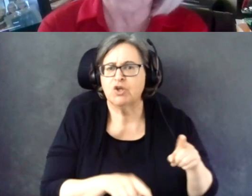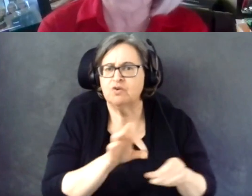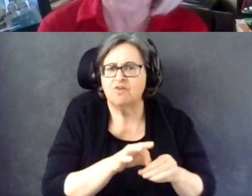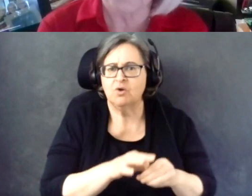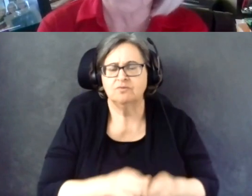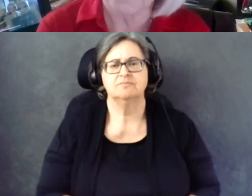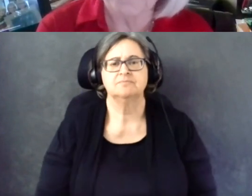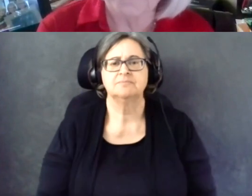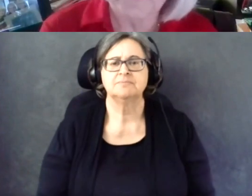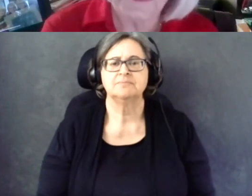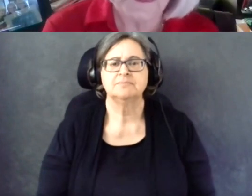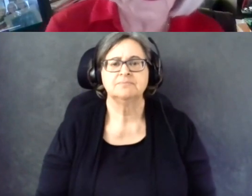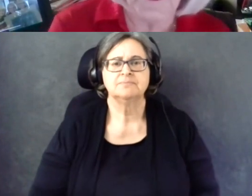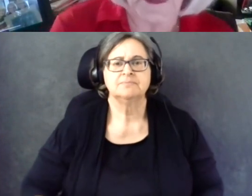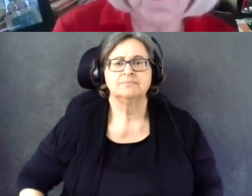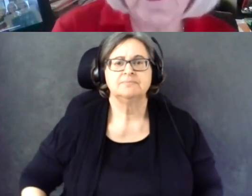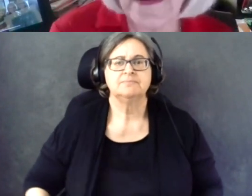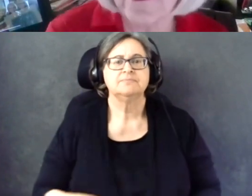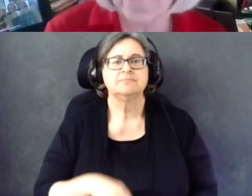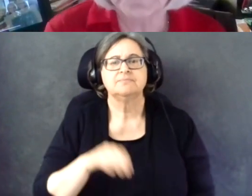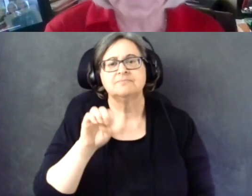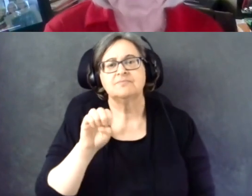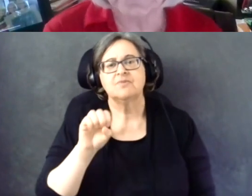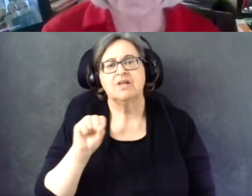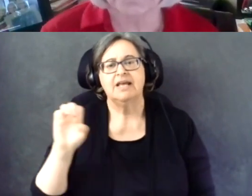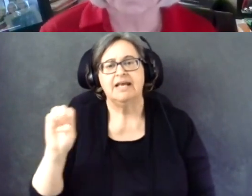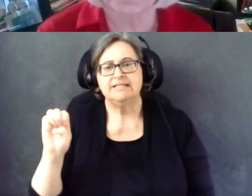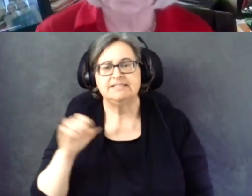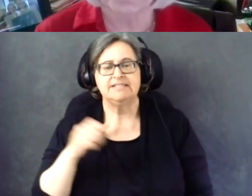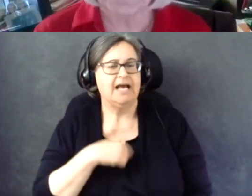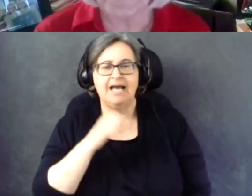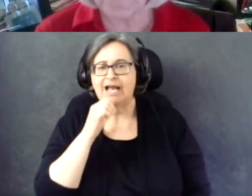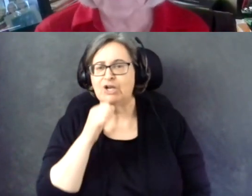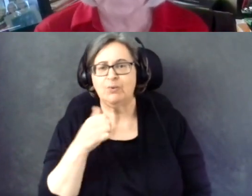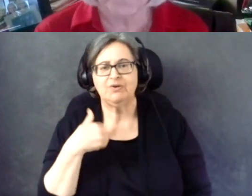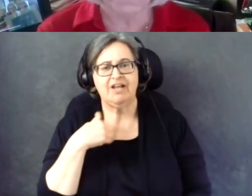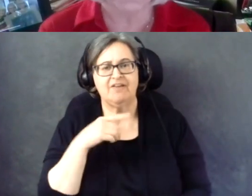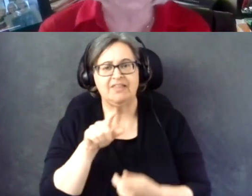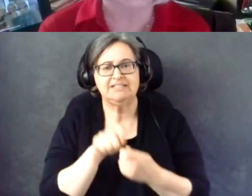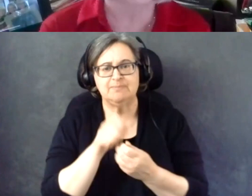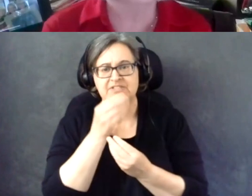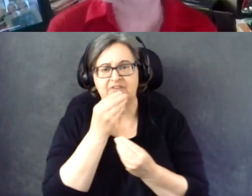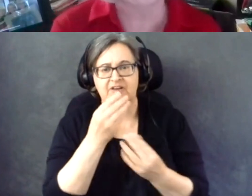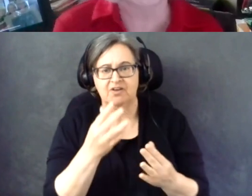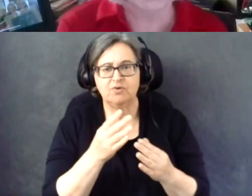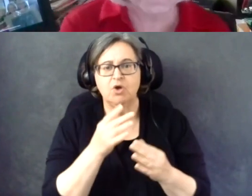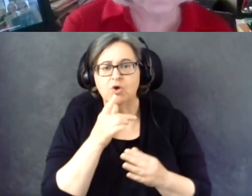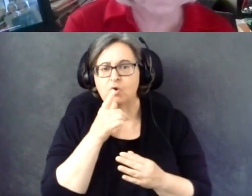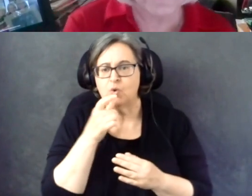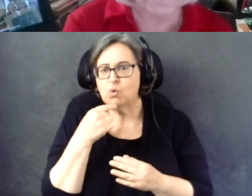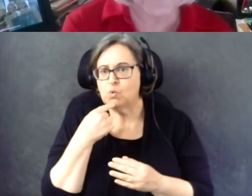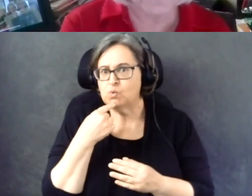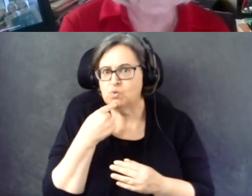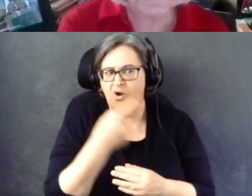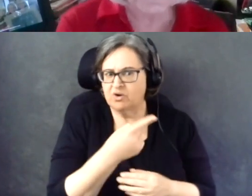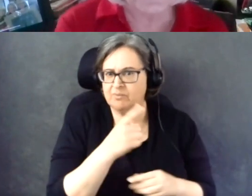I don't have the specific information of who told them they could not vote.